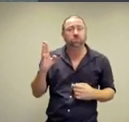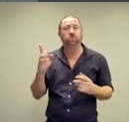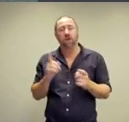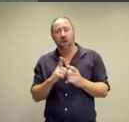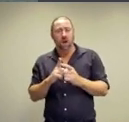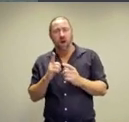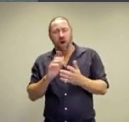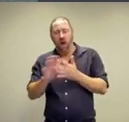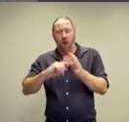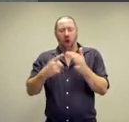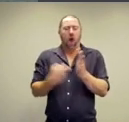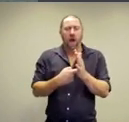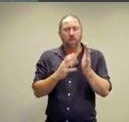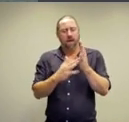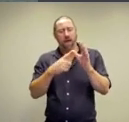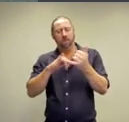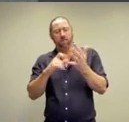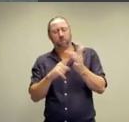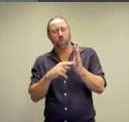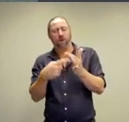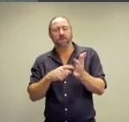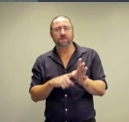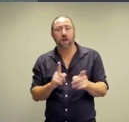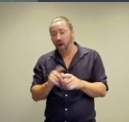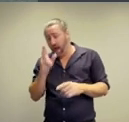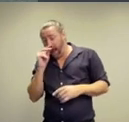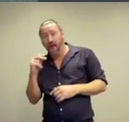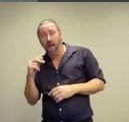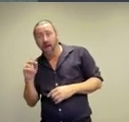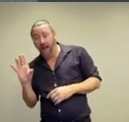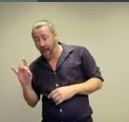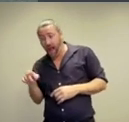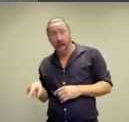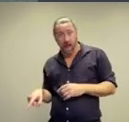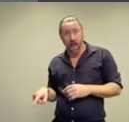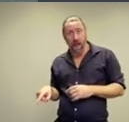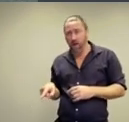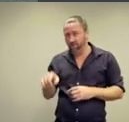ideals like hyper masculinity. So you know, young gay people dressing in